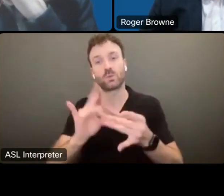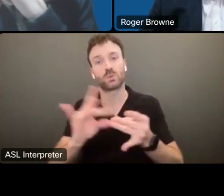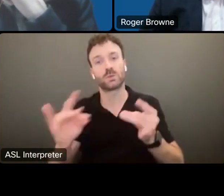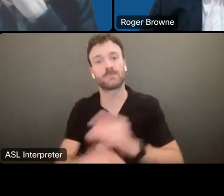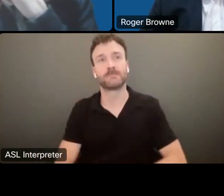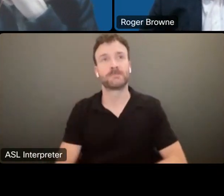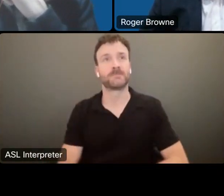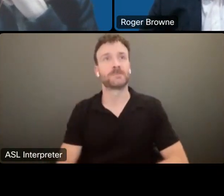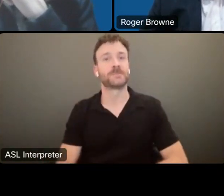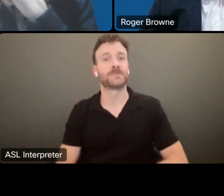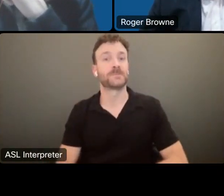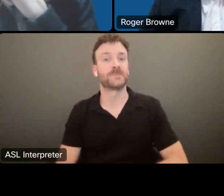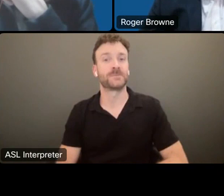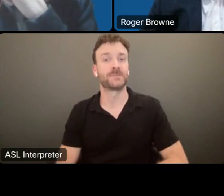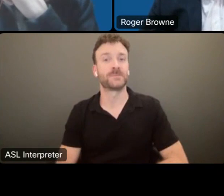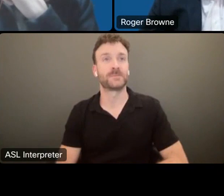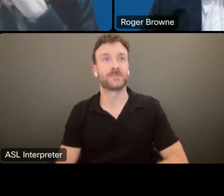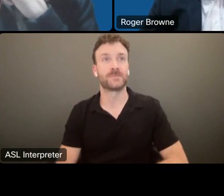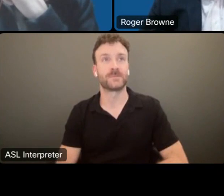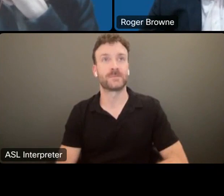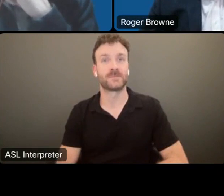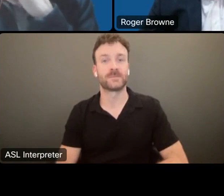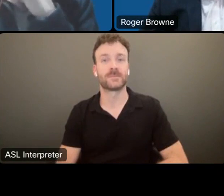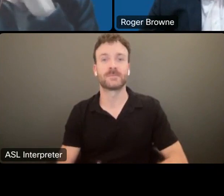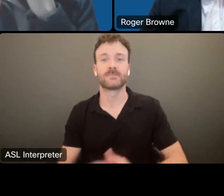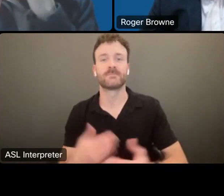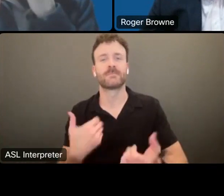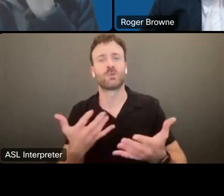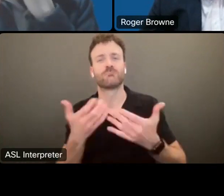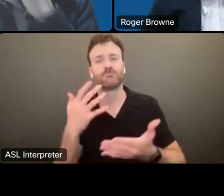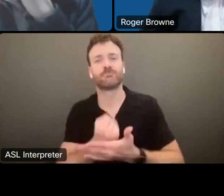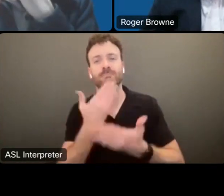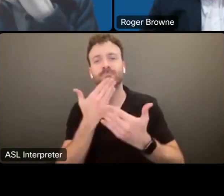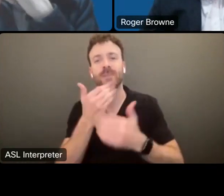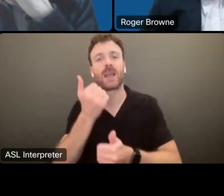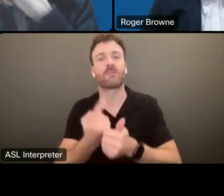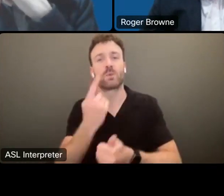Roger Browne: Again, I want to thank everybody for attending this evening.